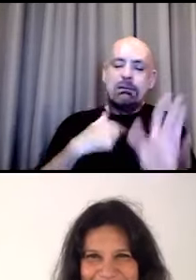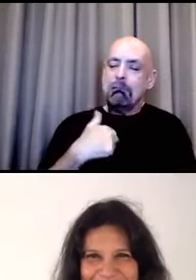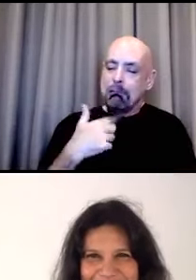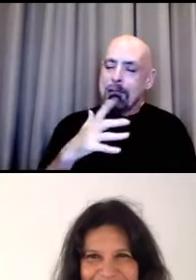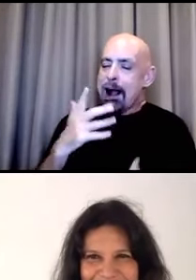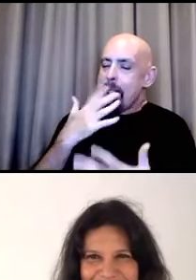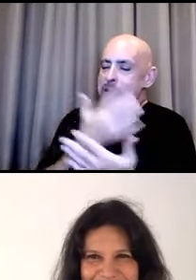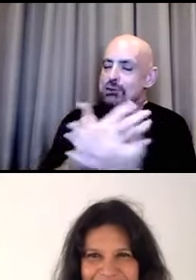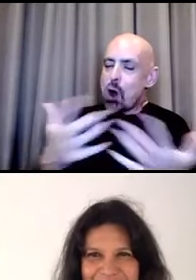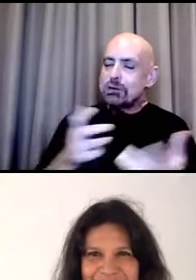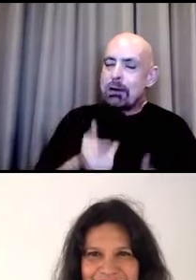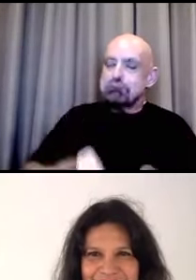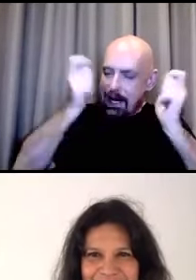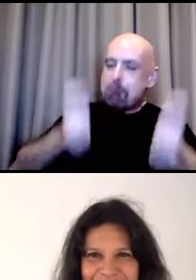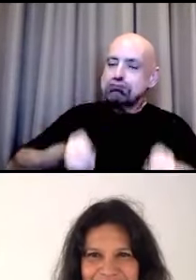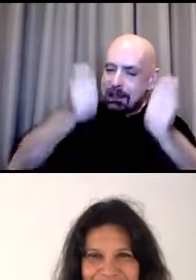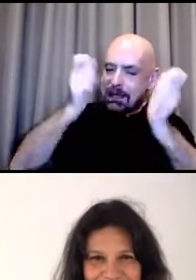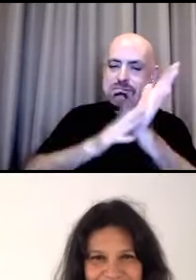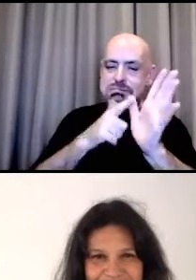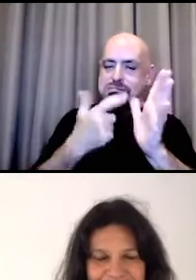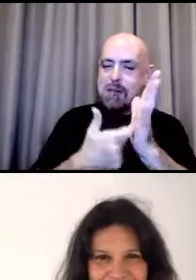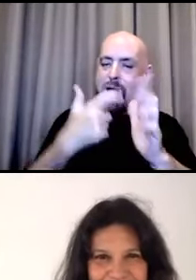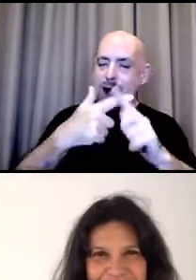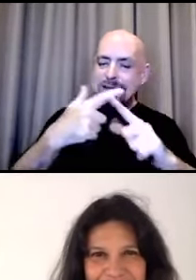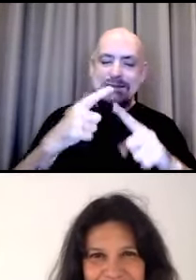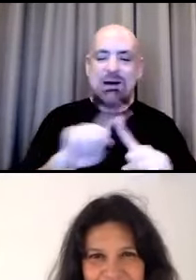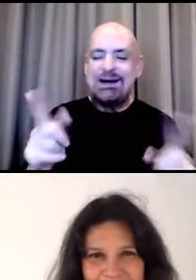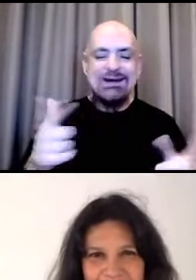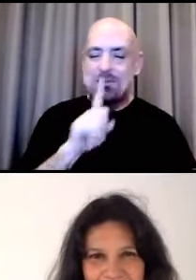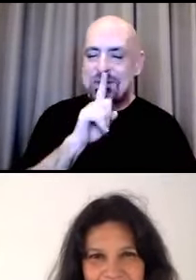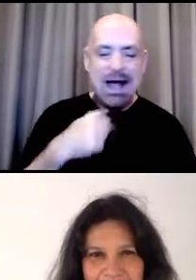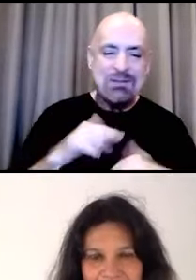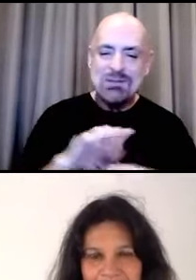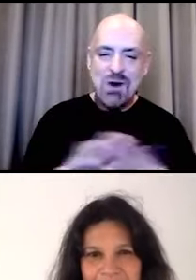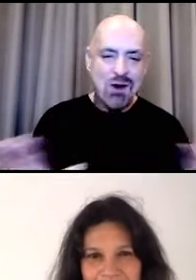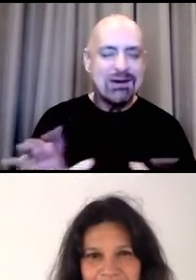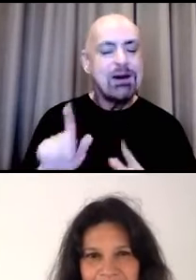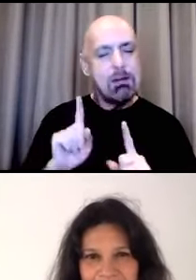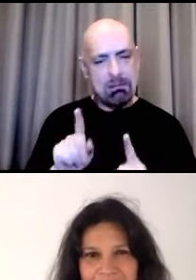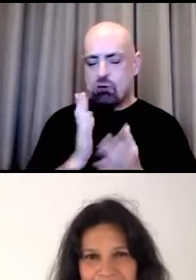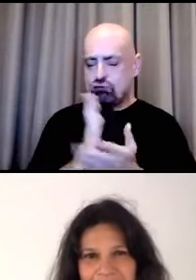doesn't make us alone through our life because what we